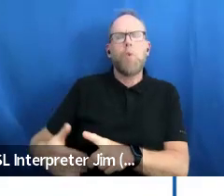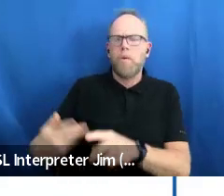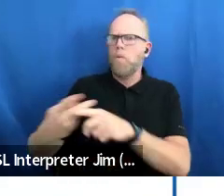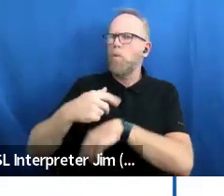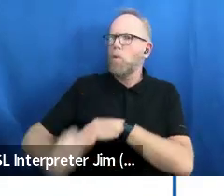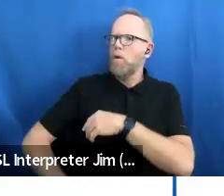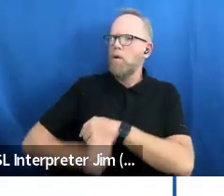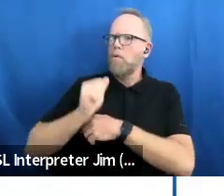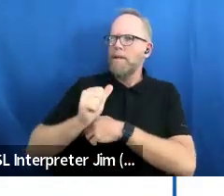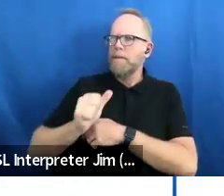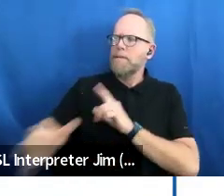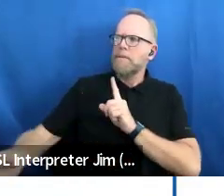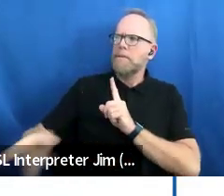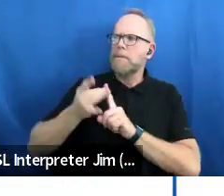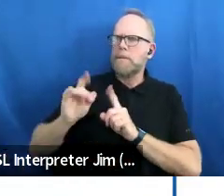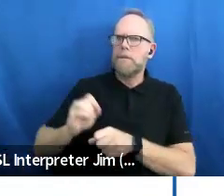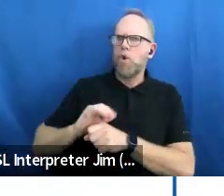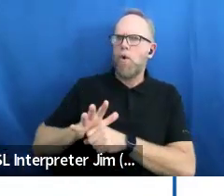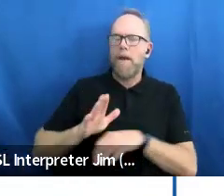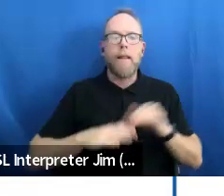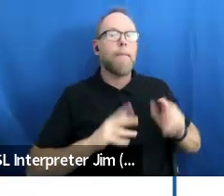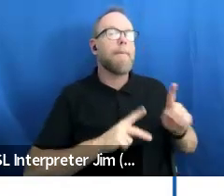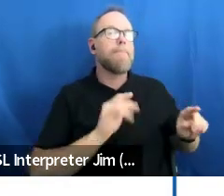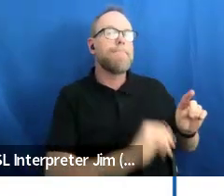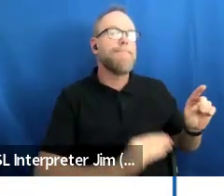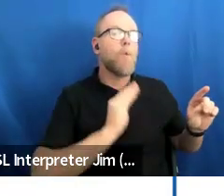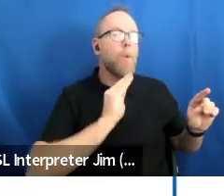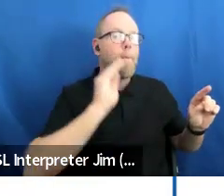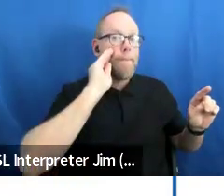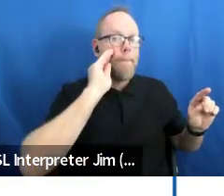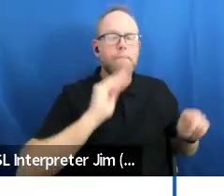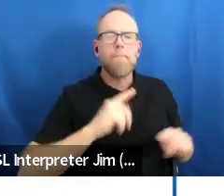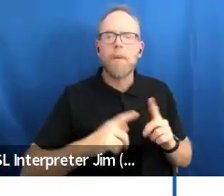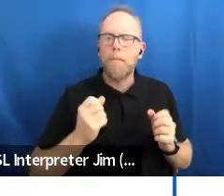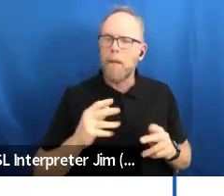the people who could work remotely but a lot of employers did see that opportunity and now